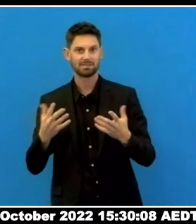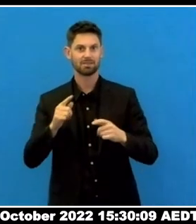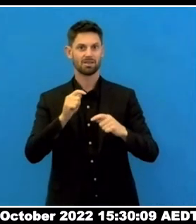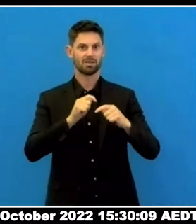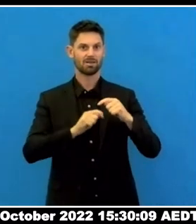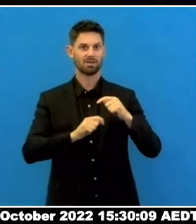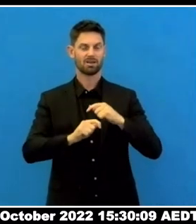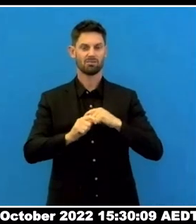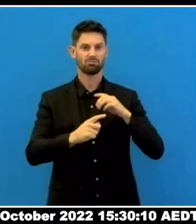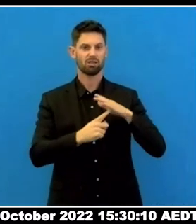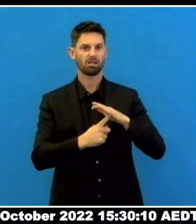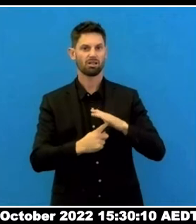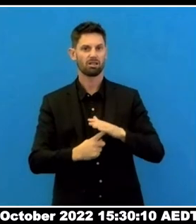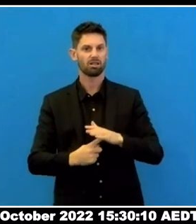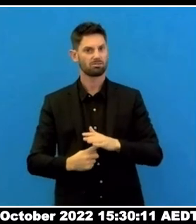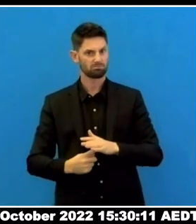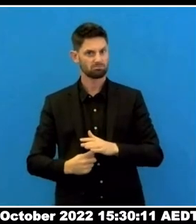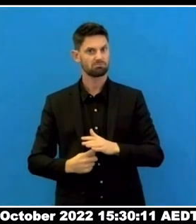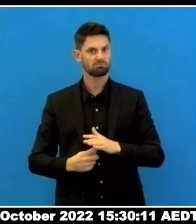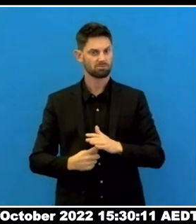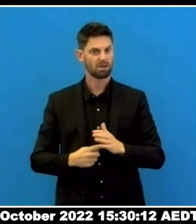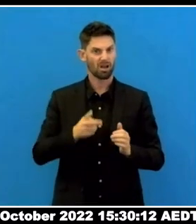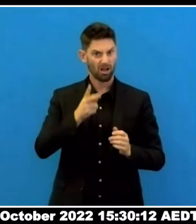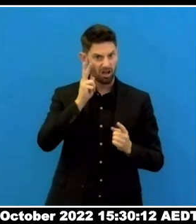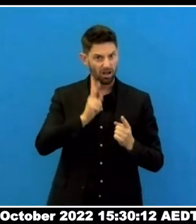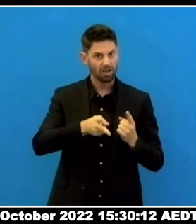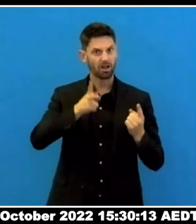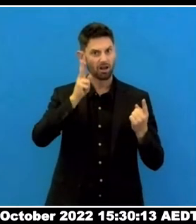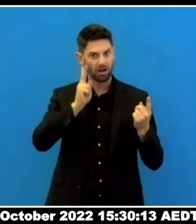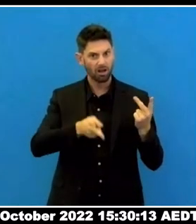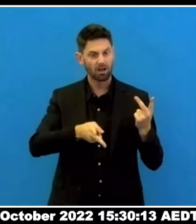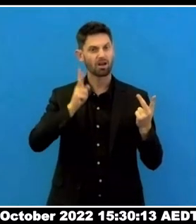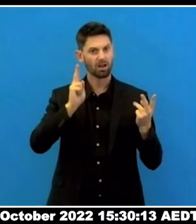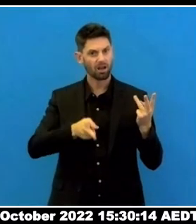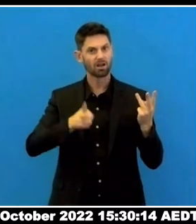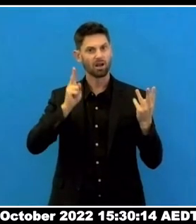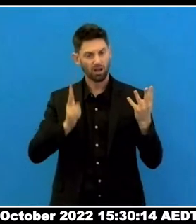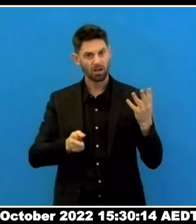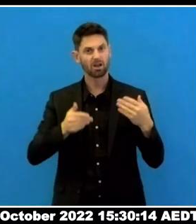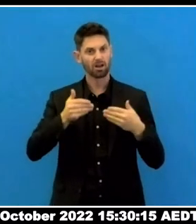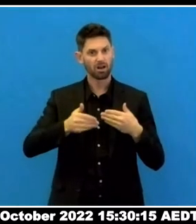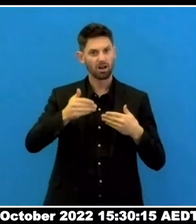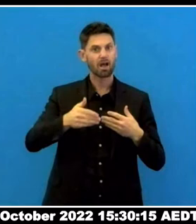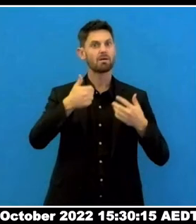They will feel down and then after a few times when they start learning in English, they start finding a job,